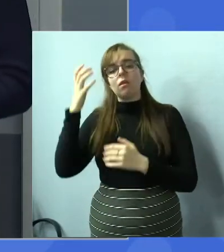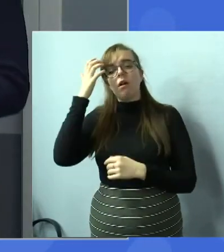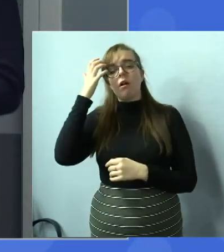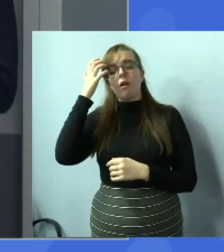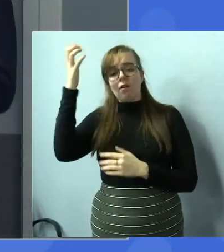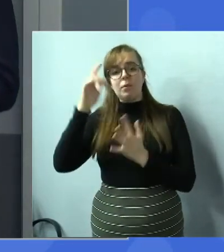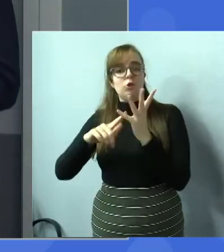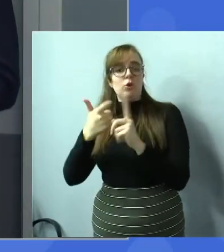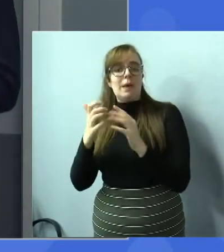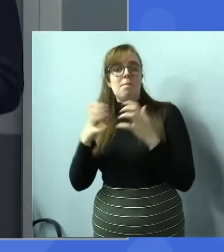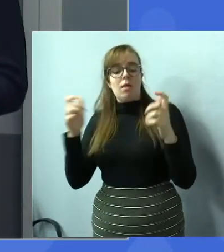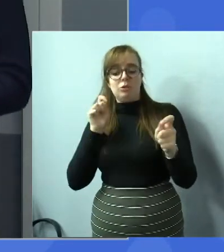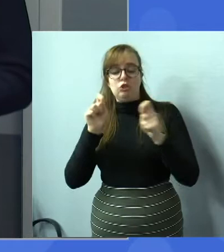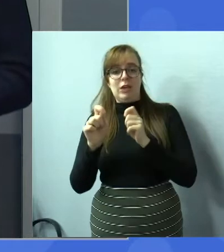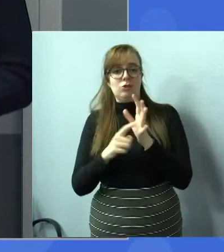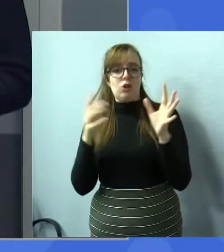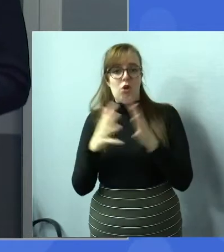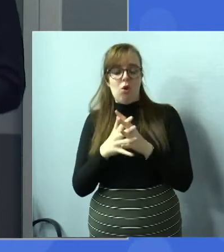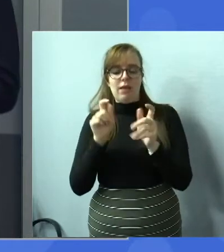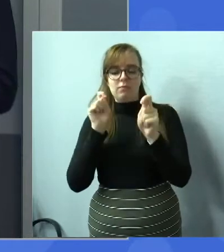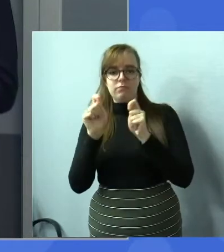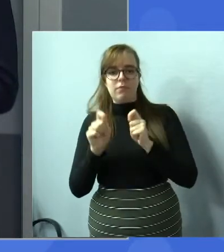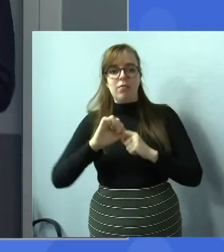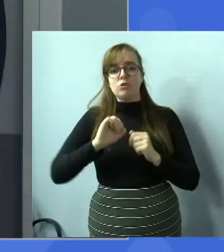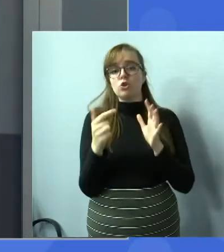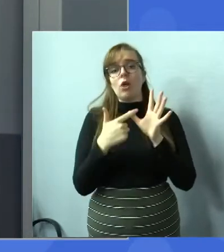Parliament changed the law they amended the Scotland I saw that the UK